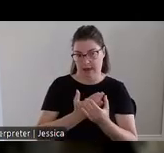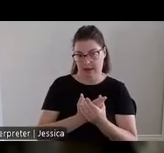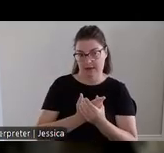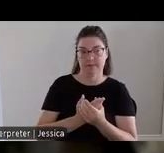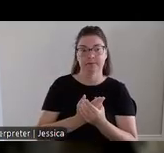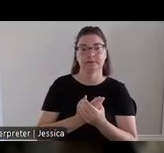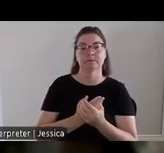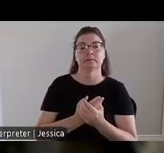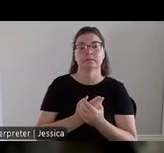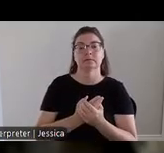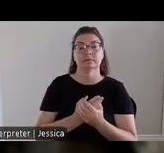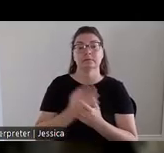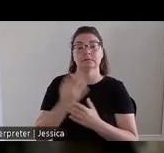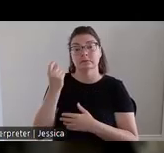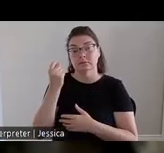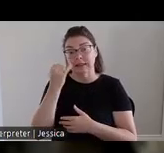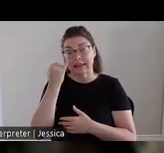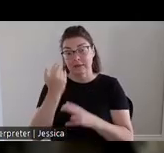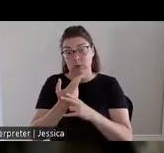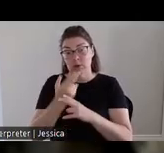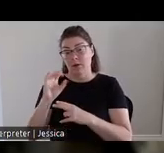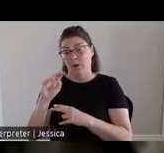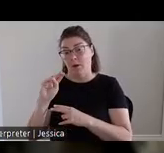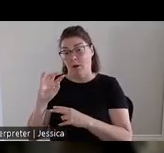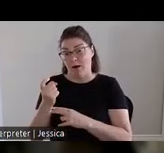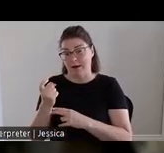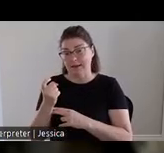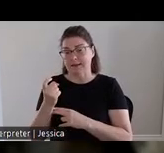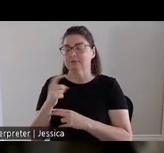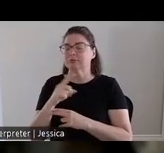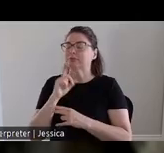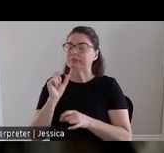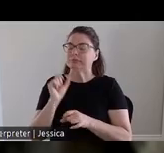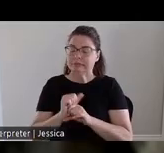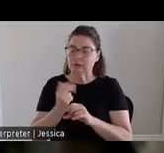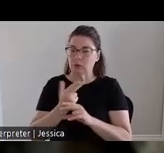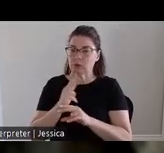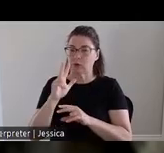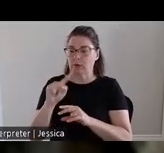Note that if you are using ONIX, you need to be sure you're using ONIX 3.0 or later